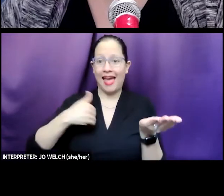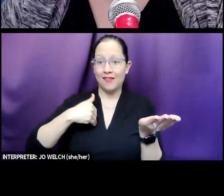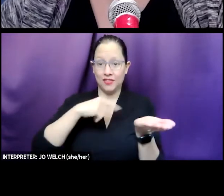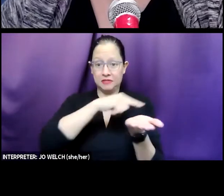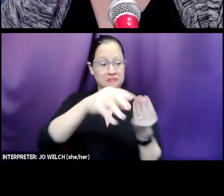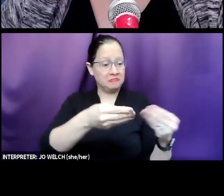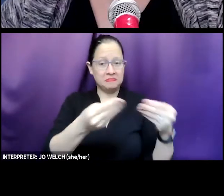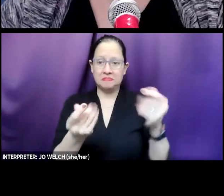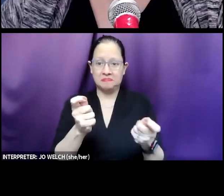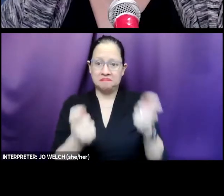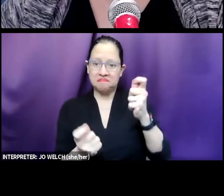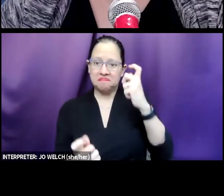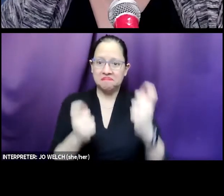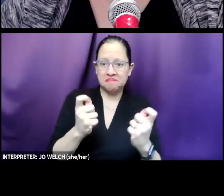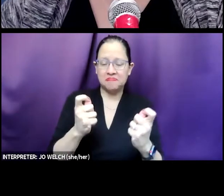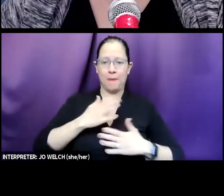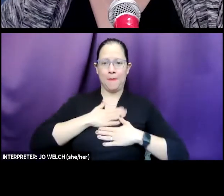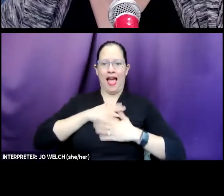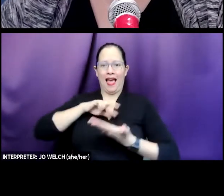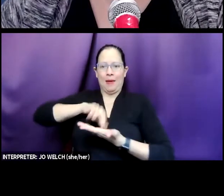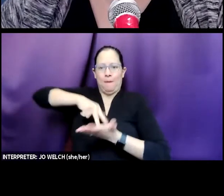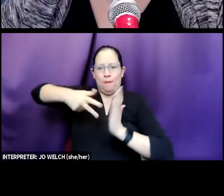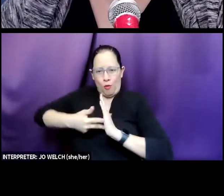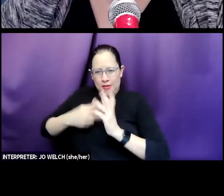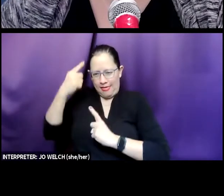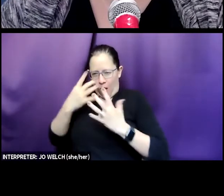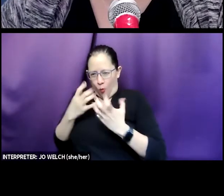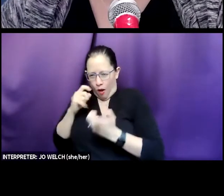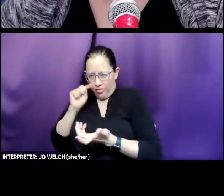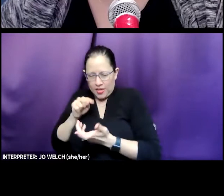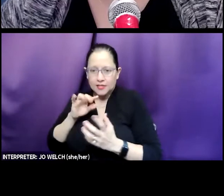And that's a really important definition for us as a team.